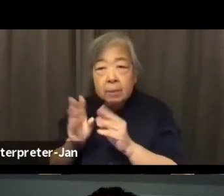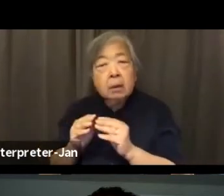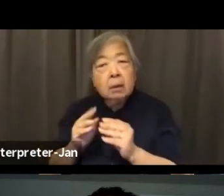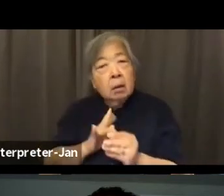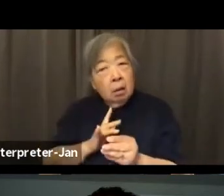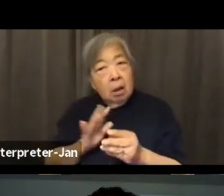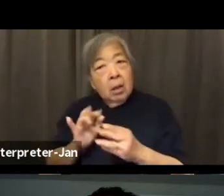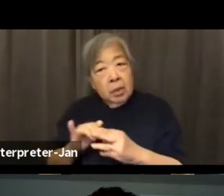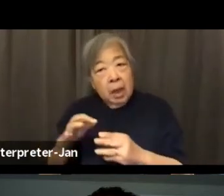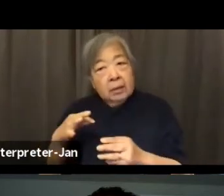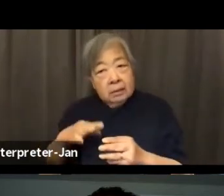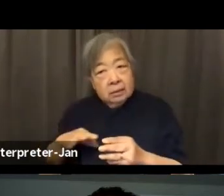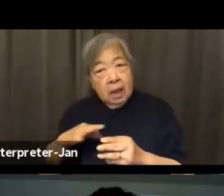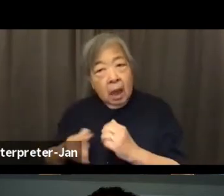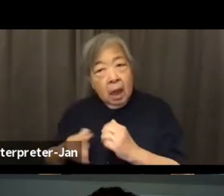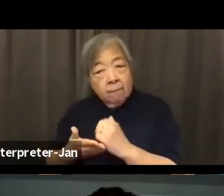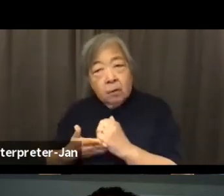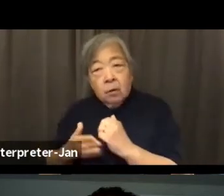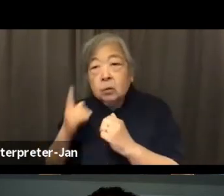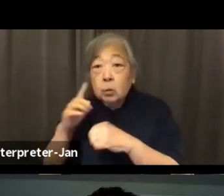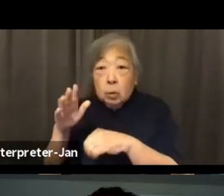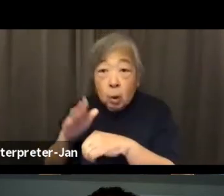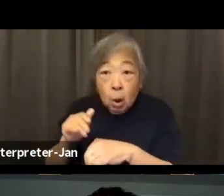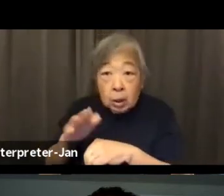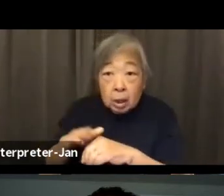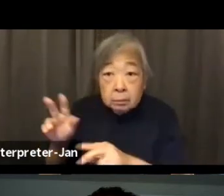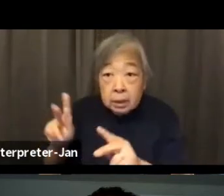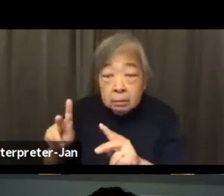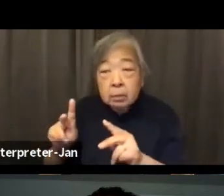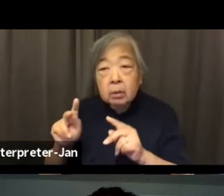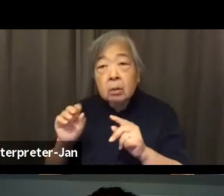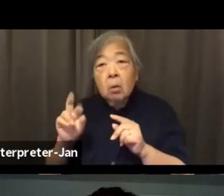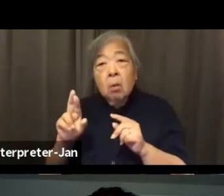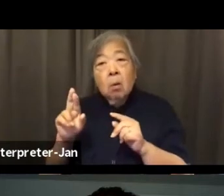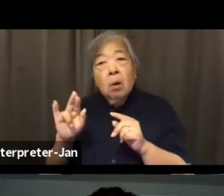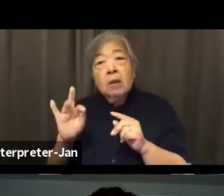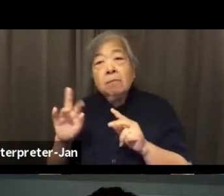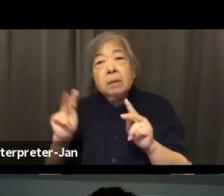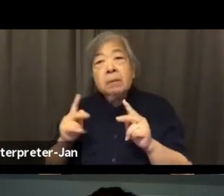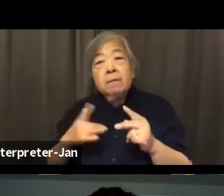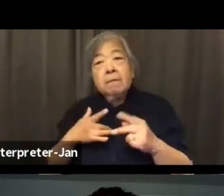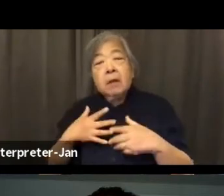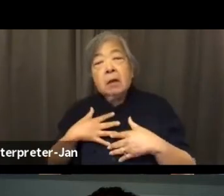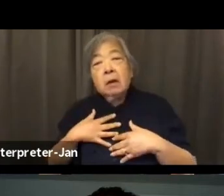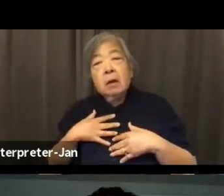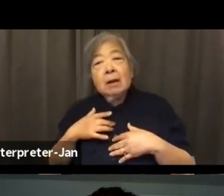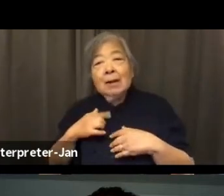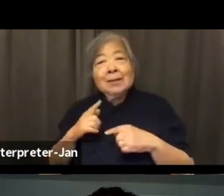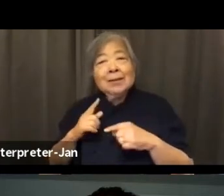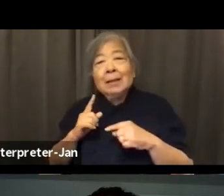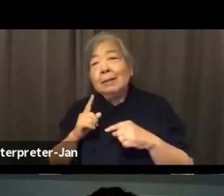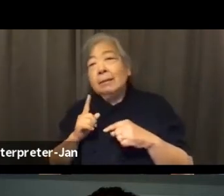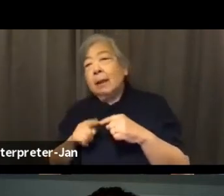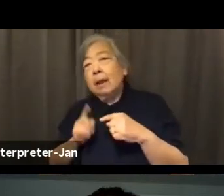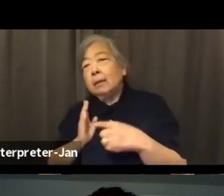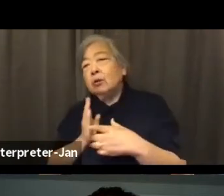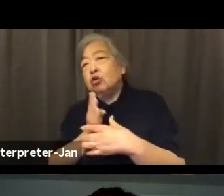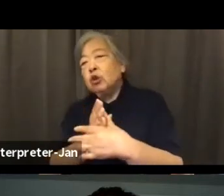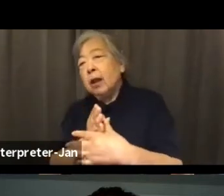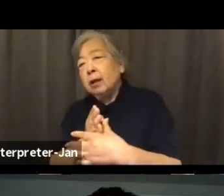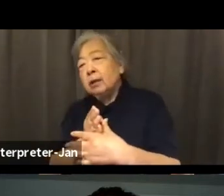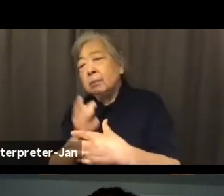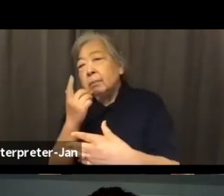to call on people, or if folks feel folks aren't able to interject because of an ability